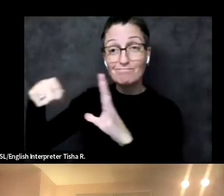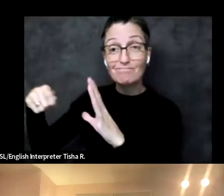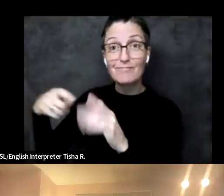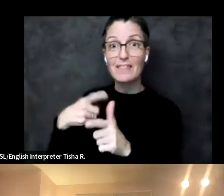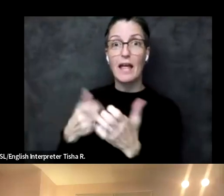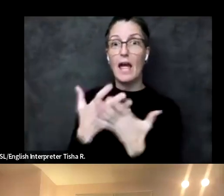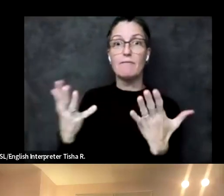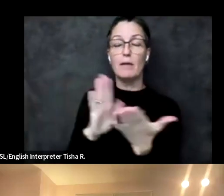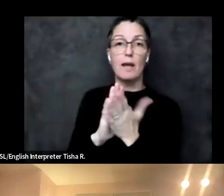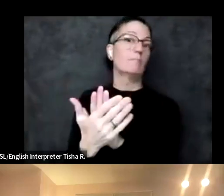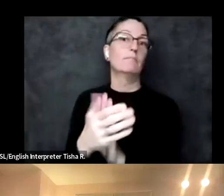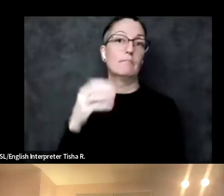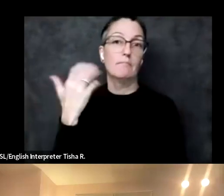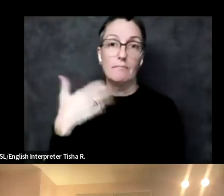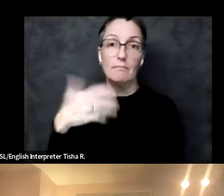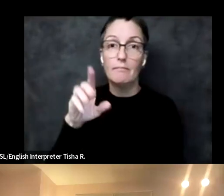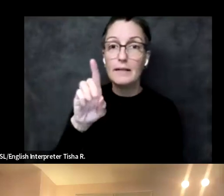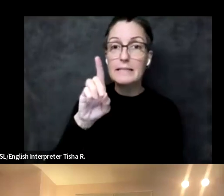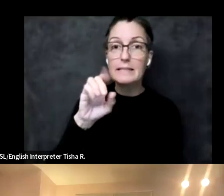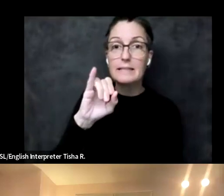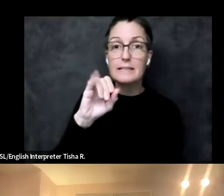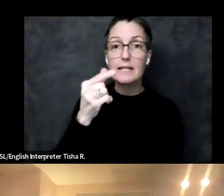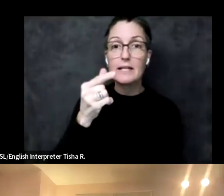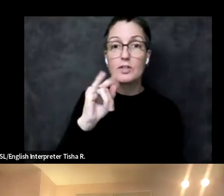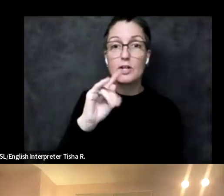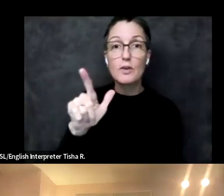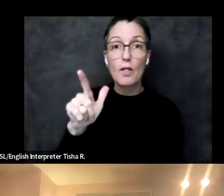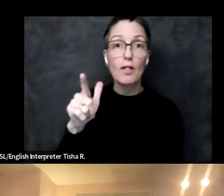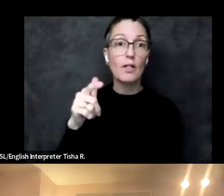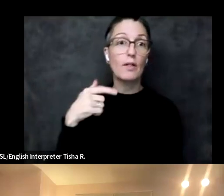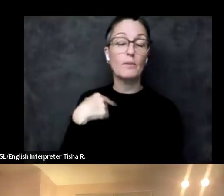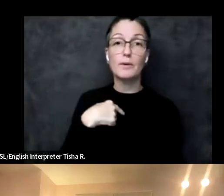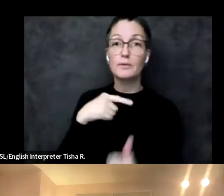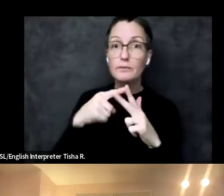digital, and, we could actually start make our own films.